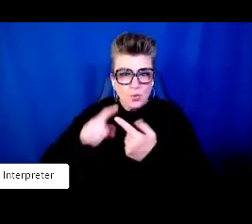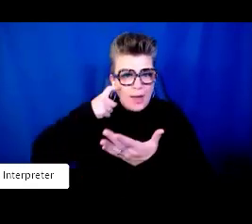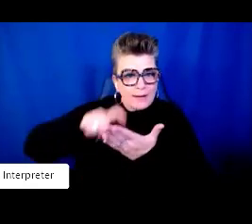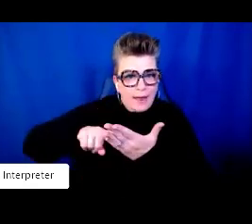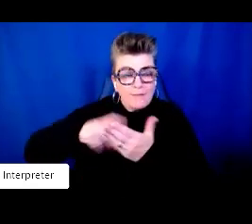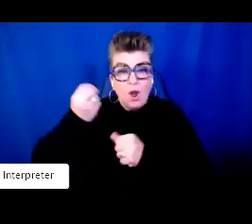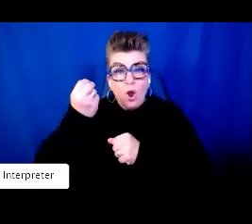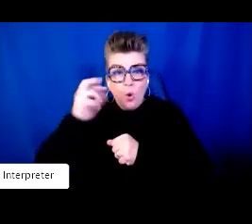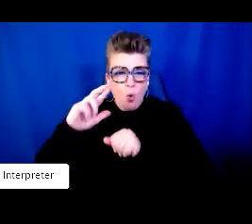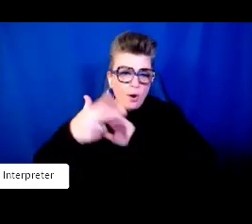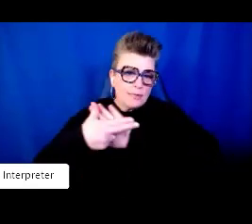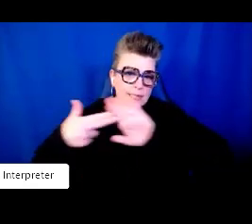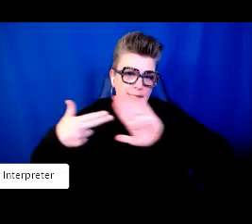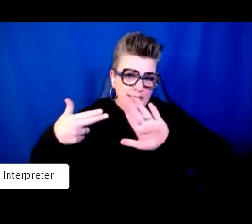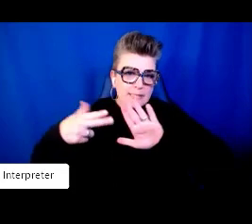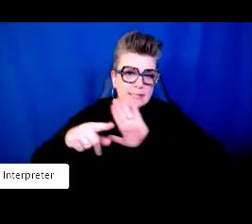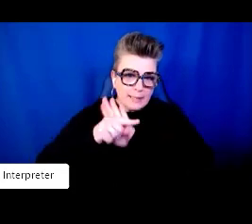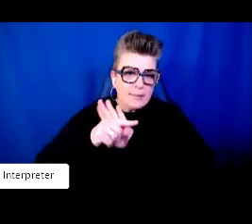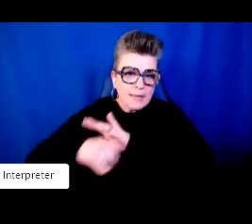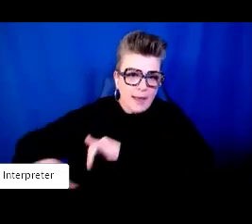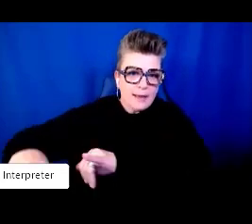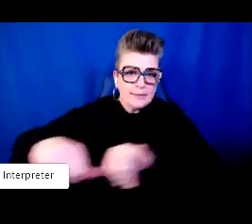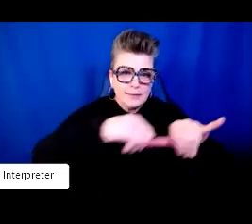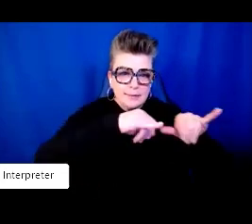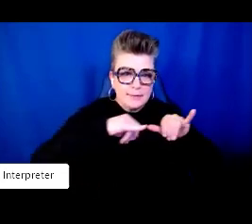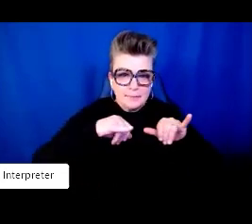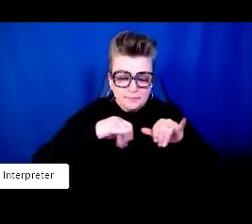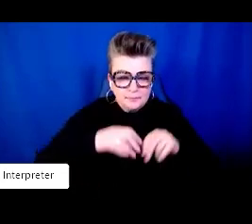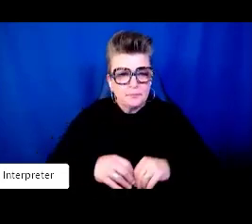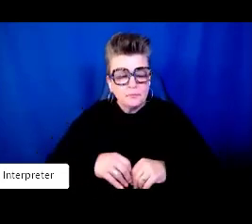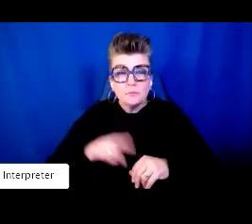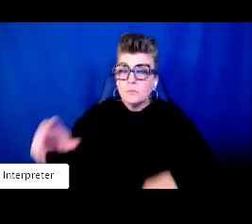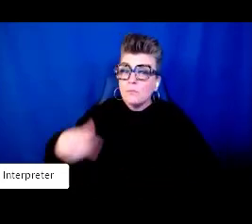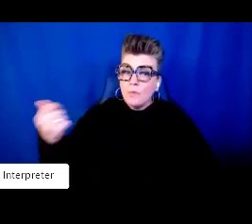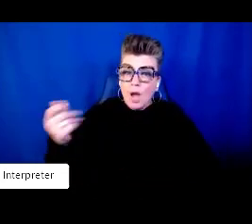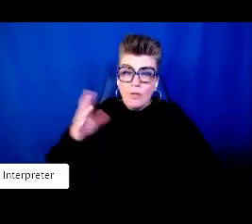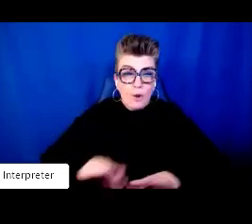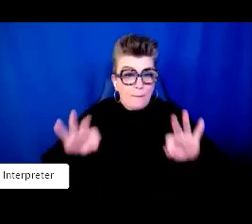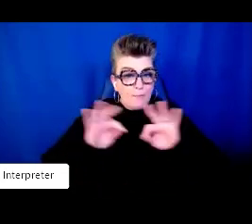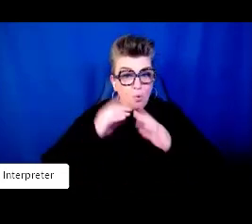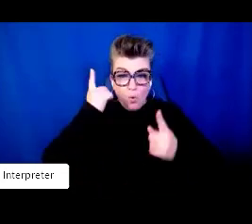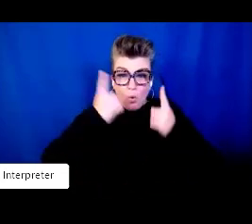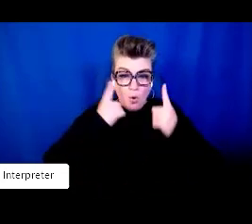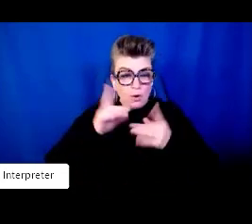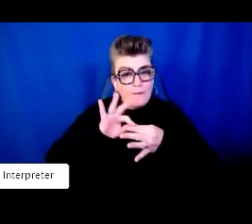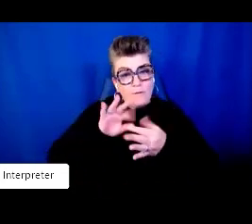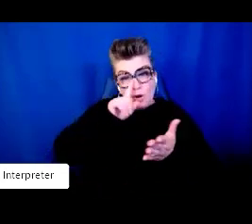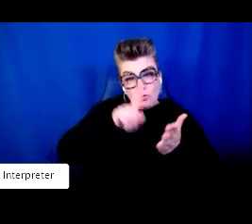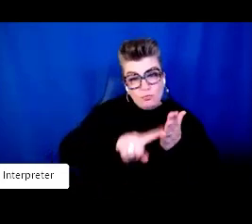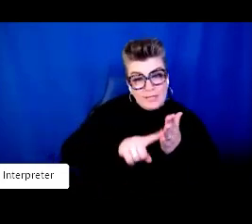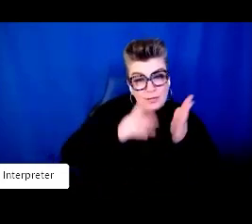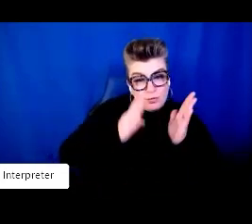There's another important consideration for researchers and tribes, which is to determine together while planning for data management